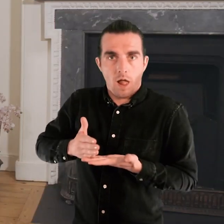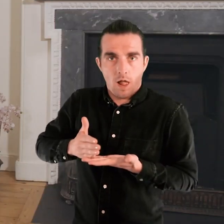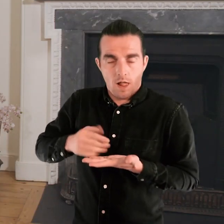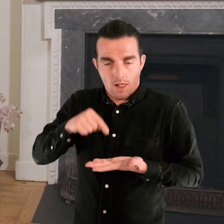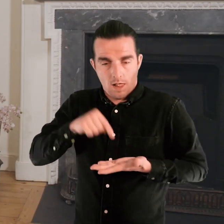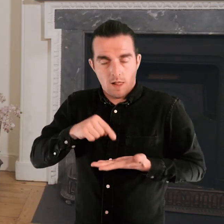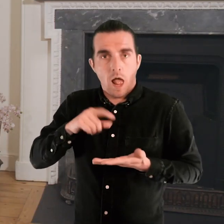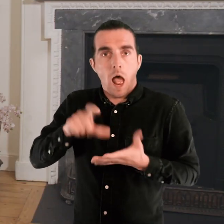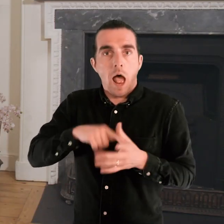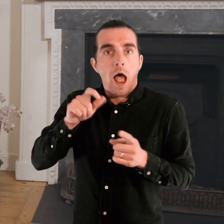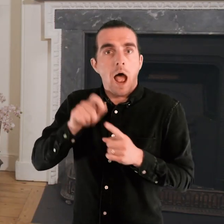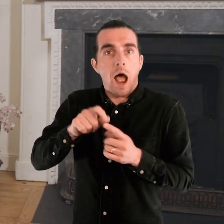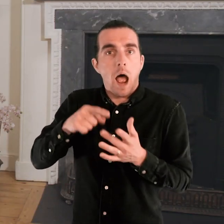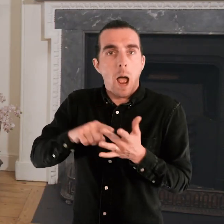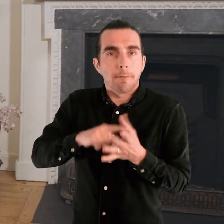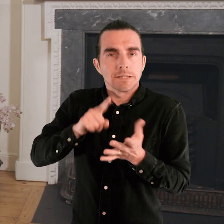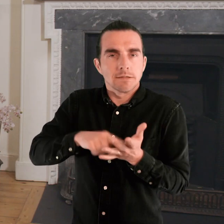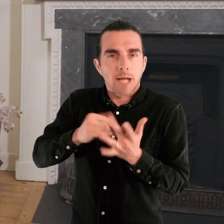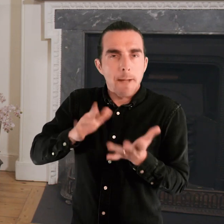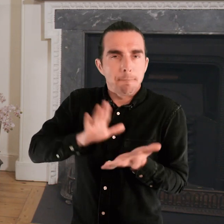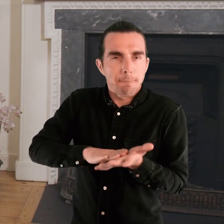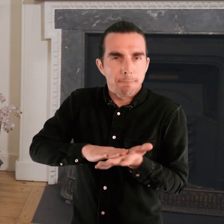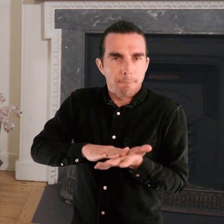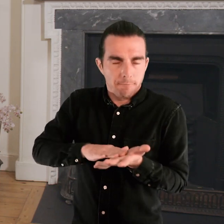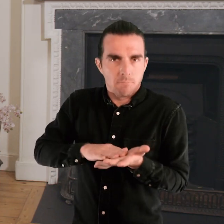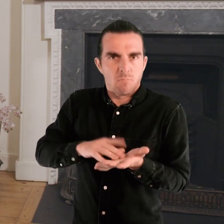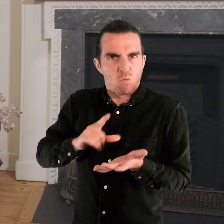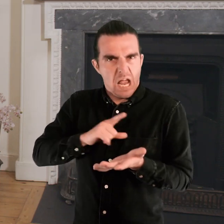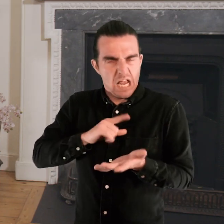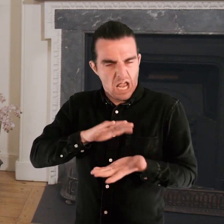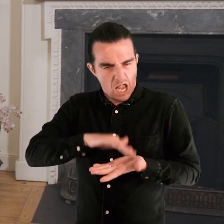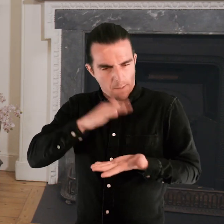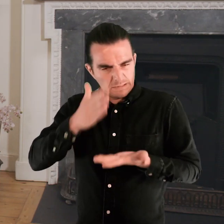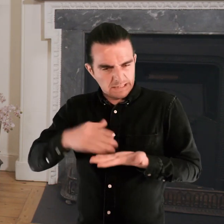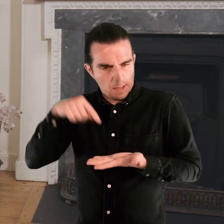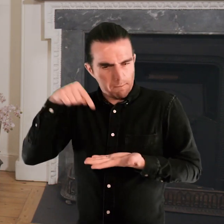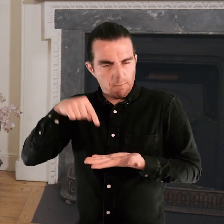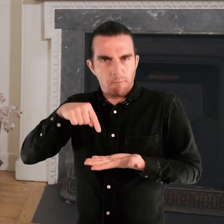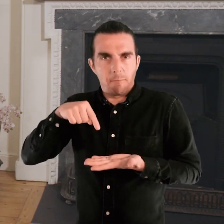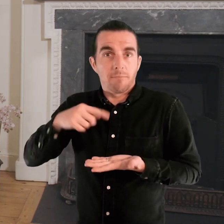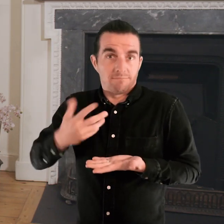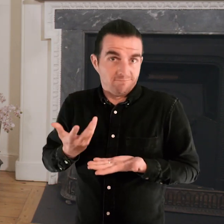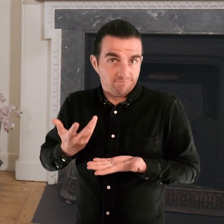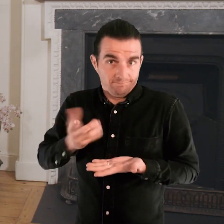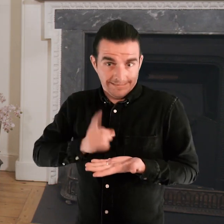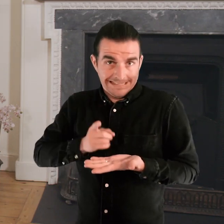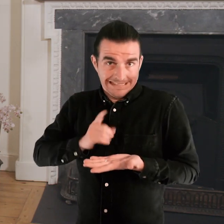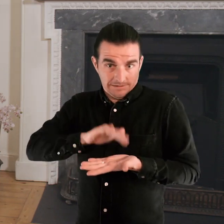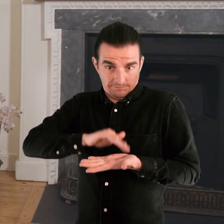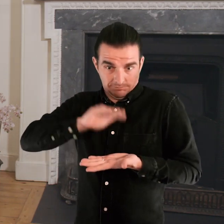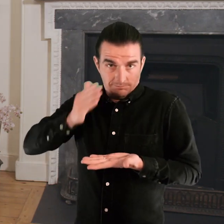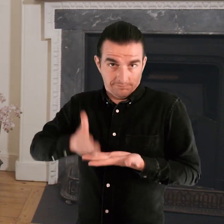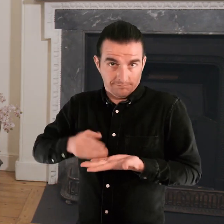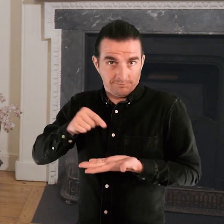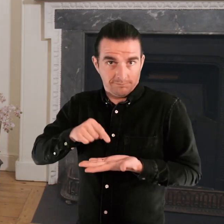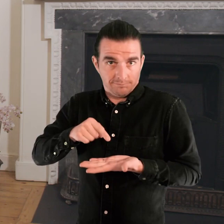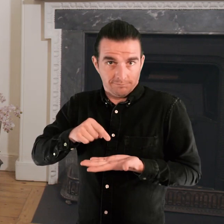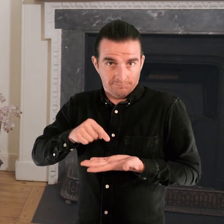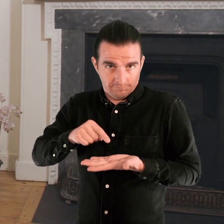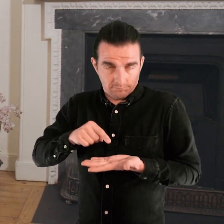Capitalism is called capitalism for a reason. it’s called capitalism because of the role of capital.